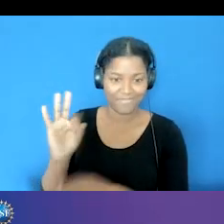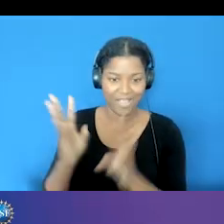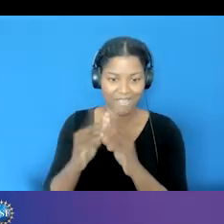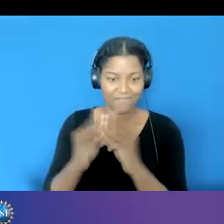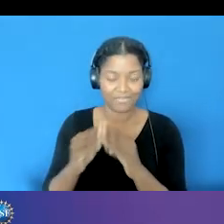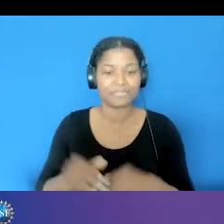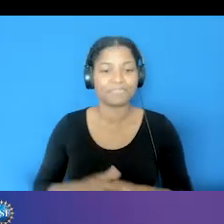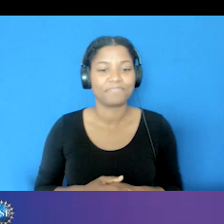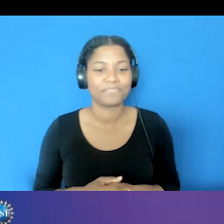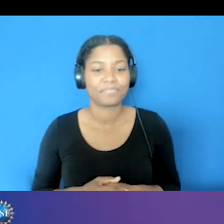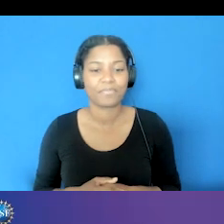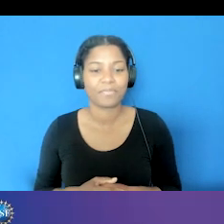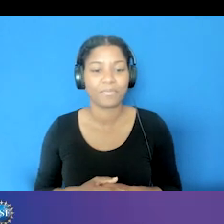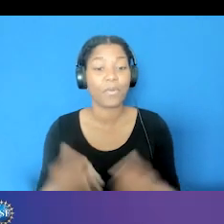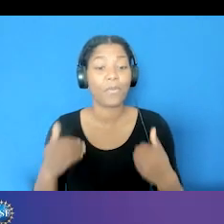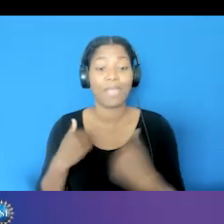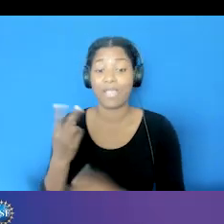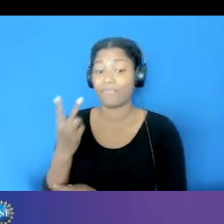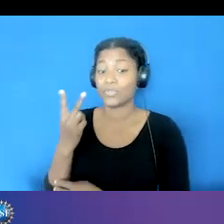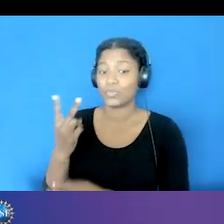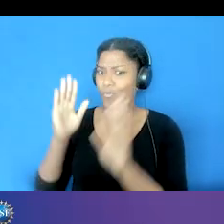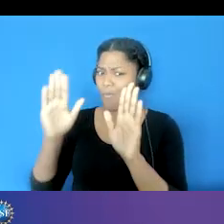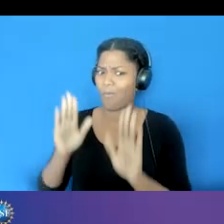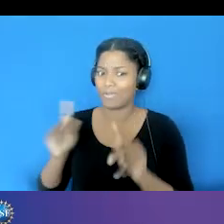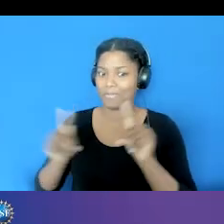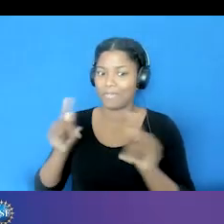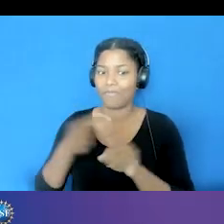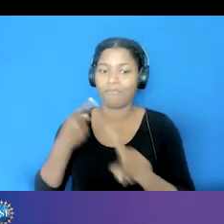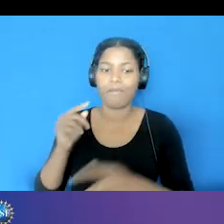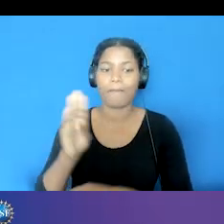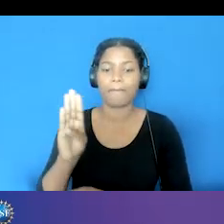Along with me here, we have two great people from the BFA Office.